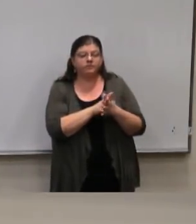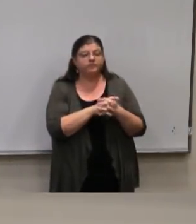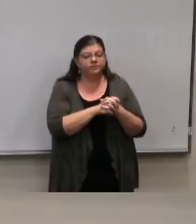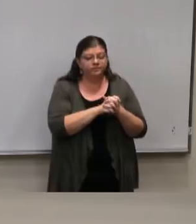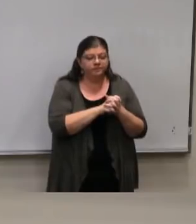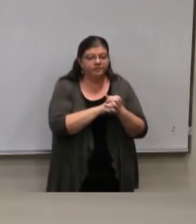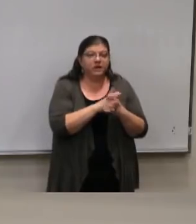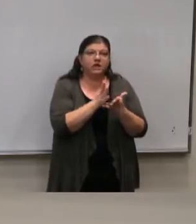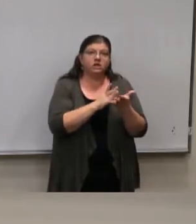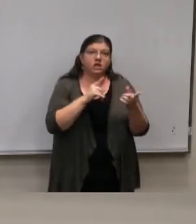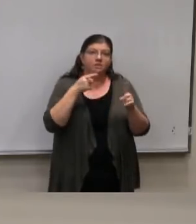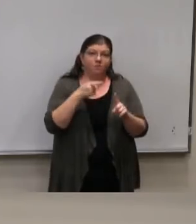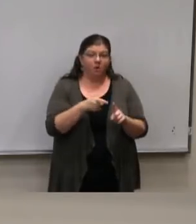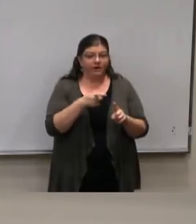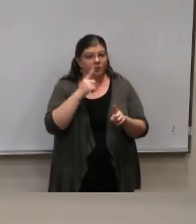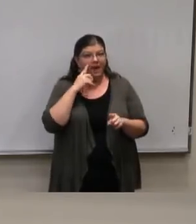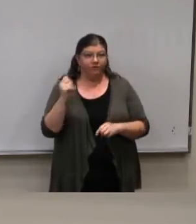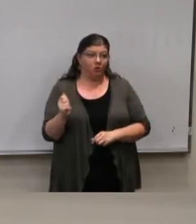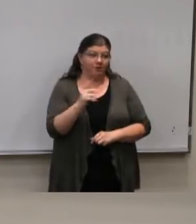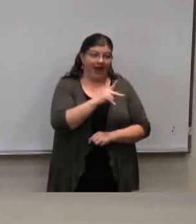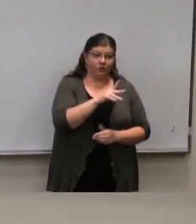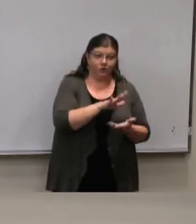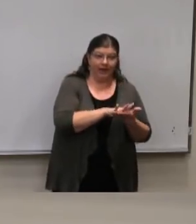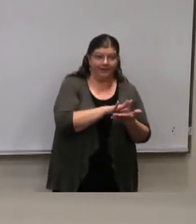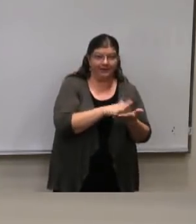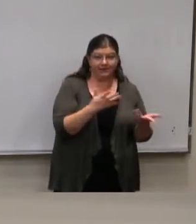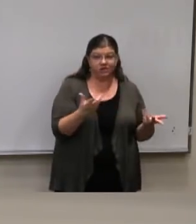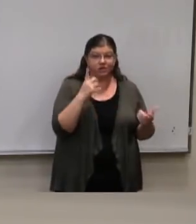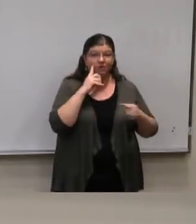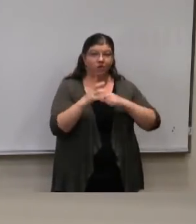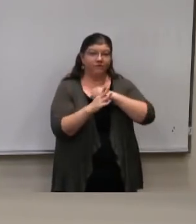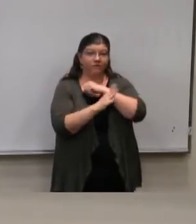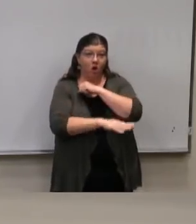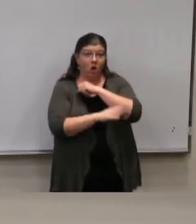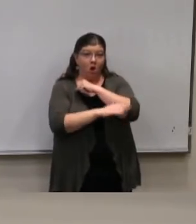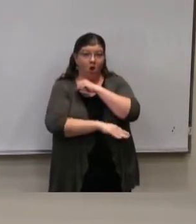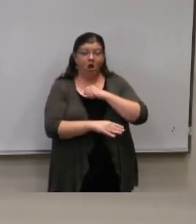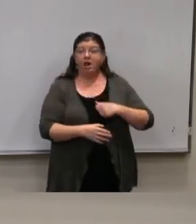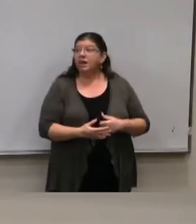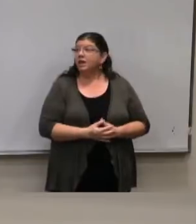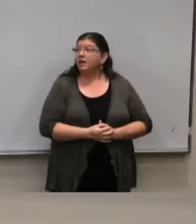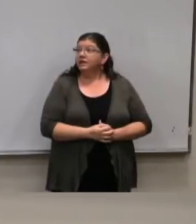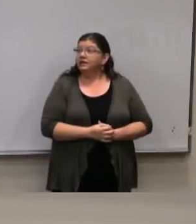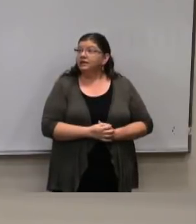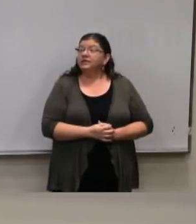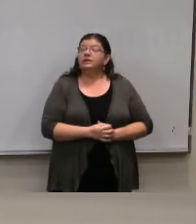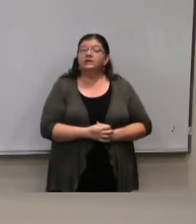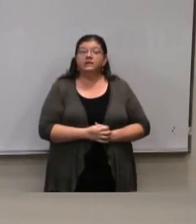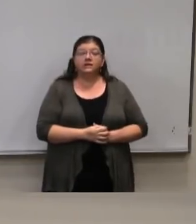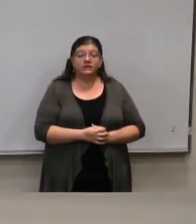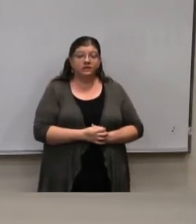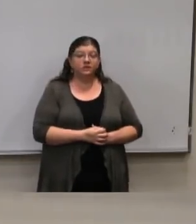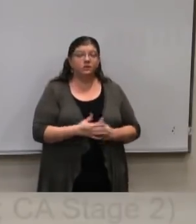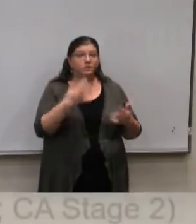we're gonna have to go back to that. So what we, what we picked up for fall, what we picked